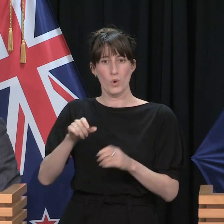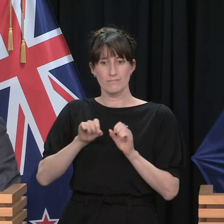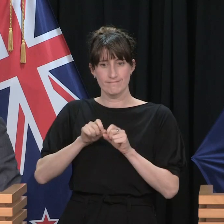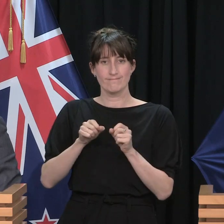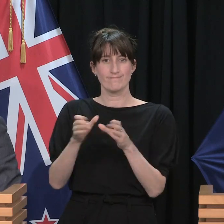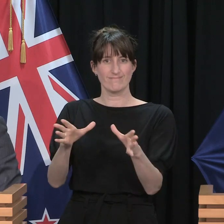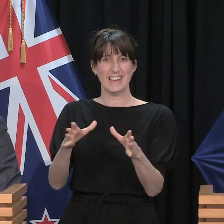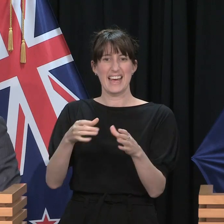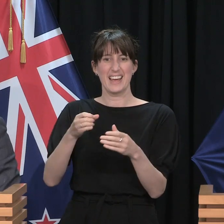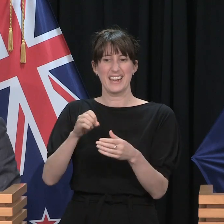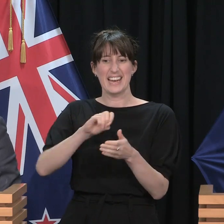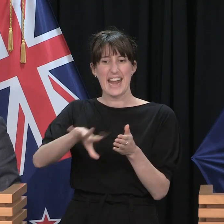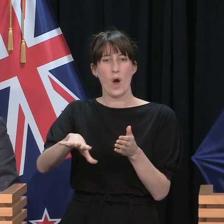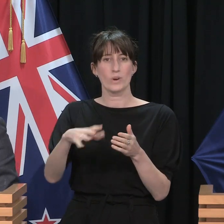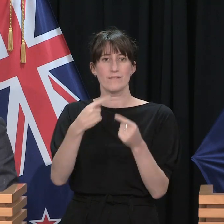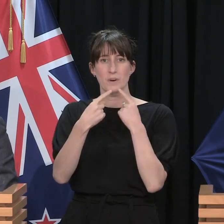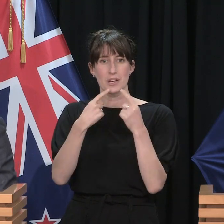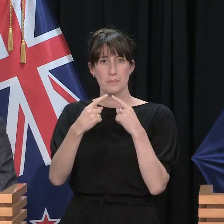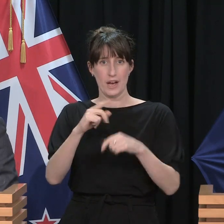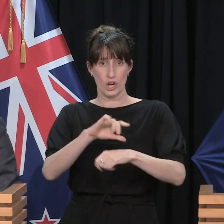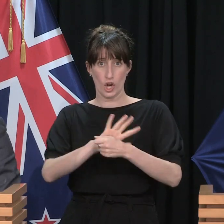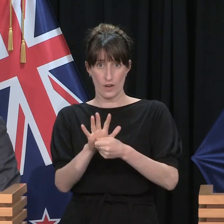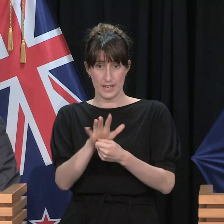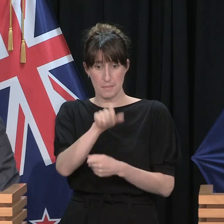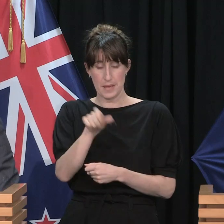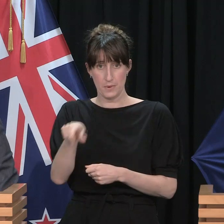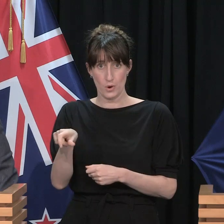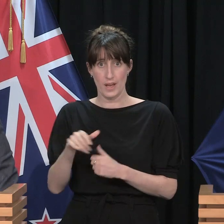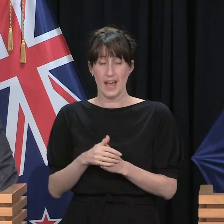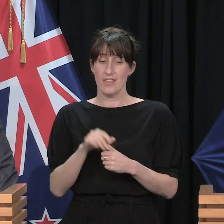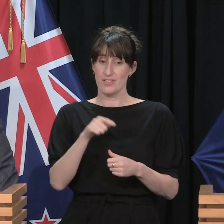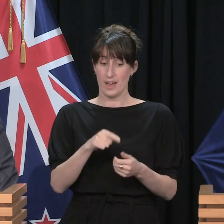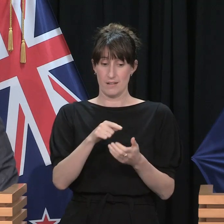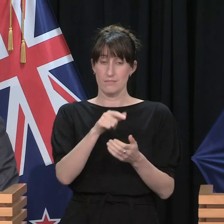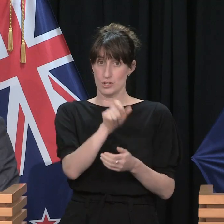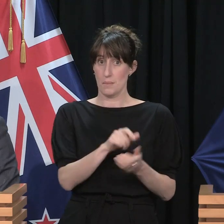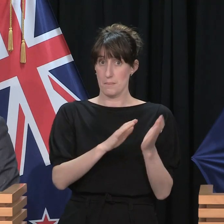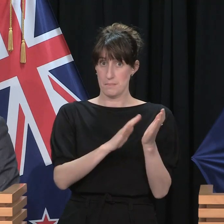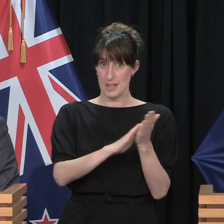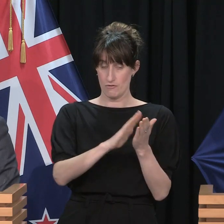very clear in its findings. It sheets the responsibilities